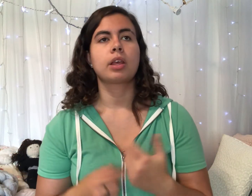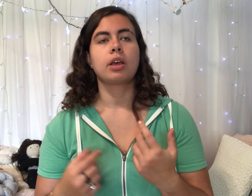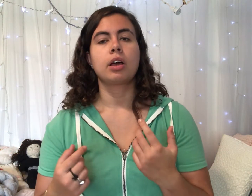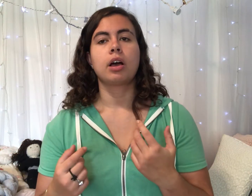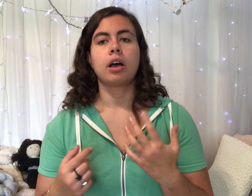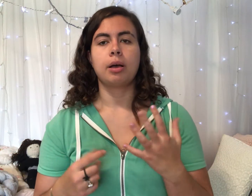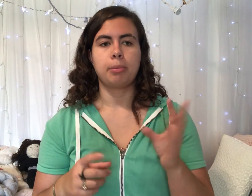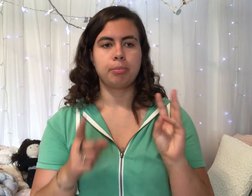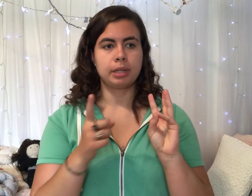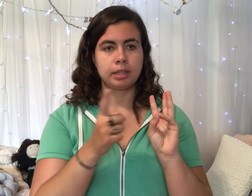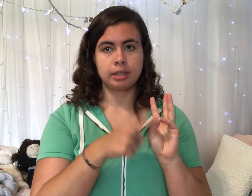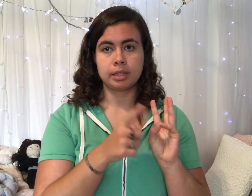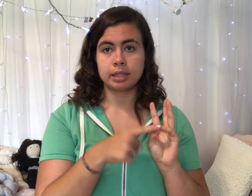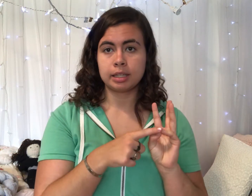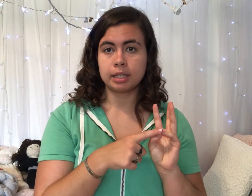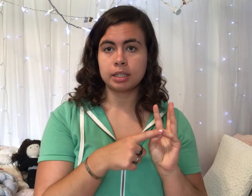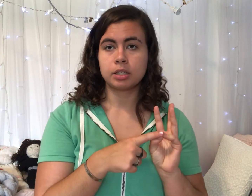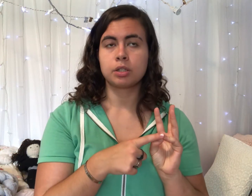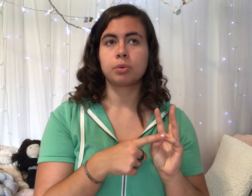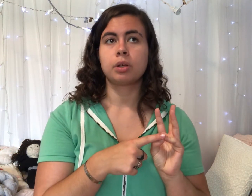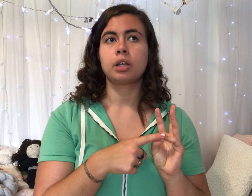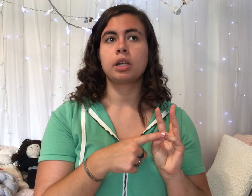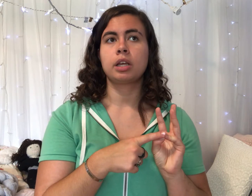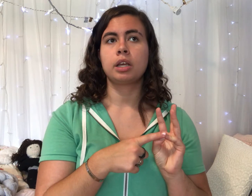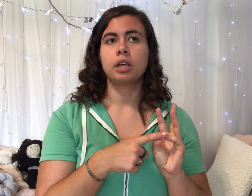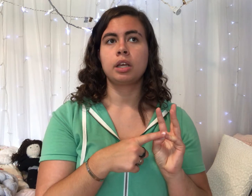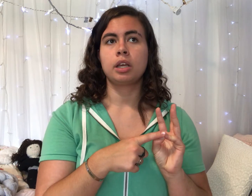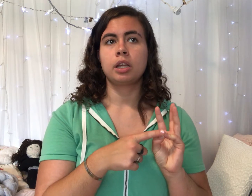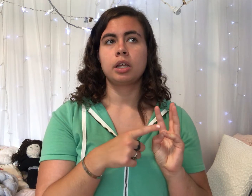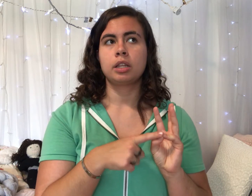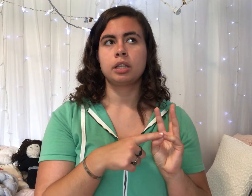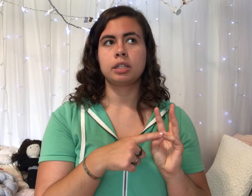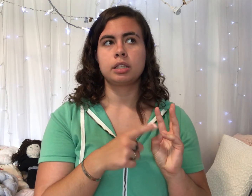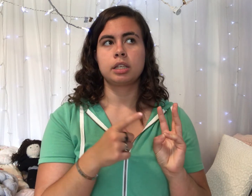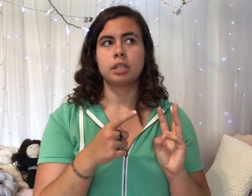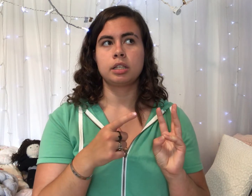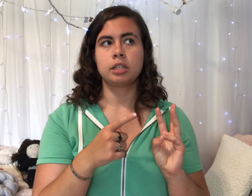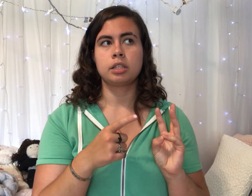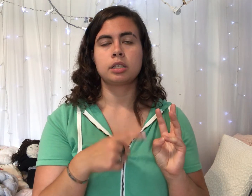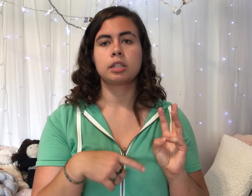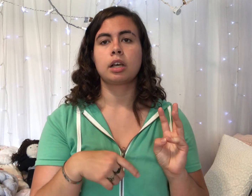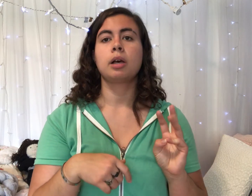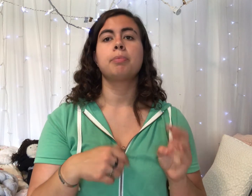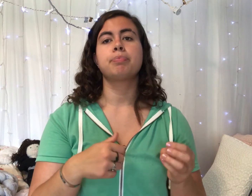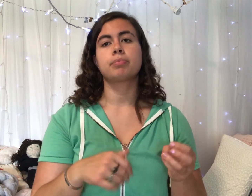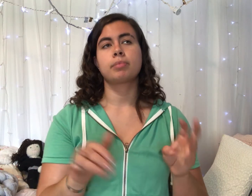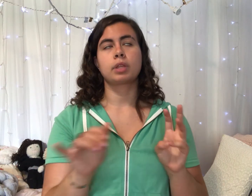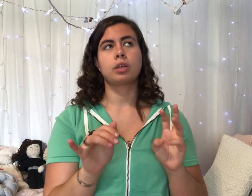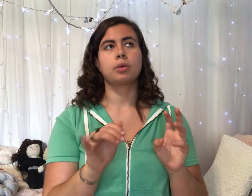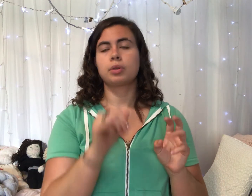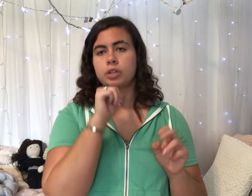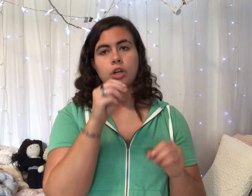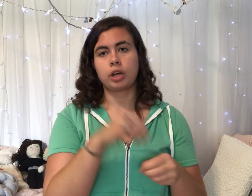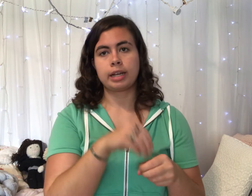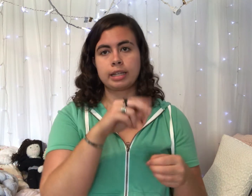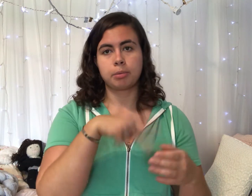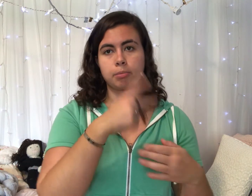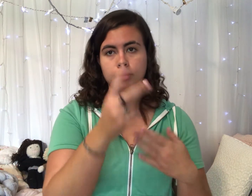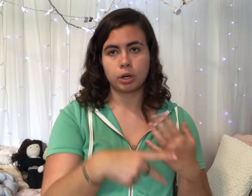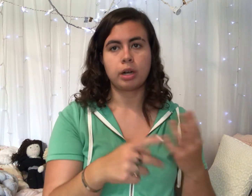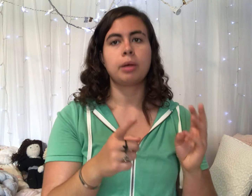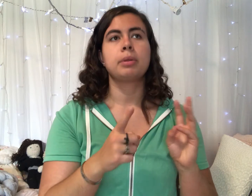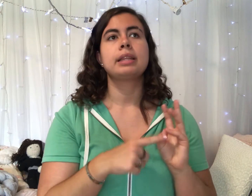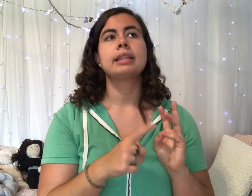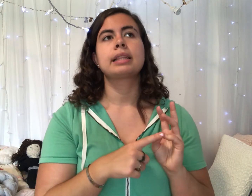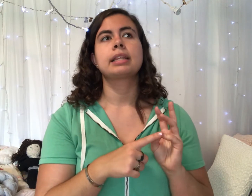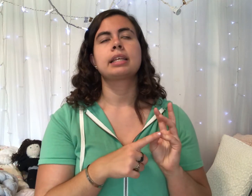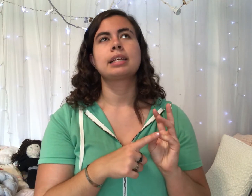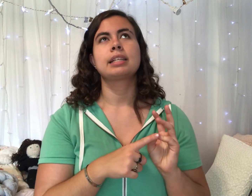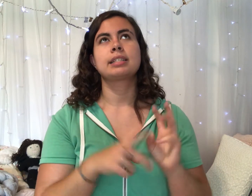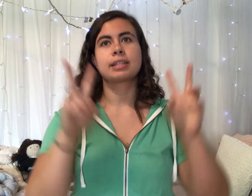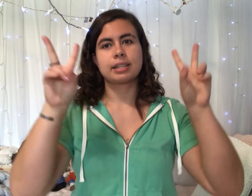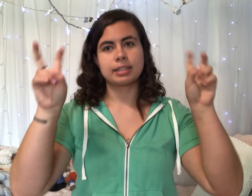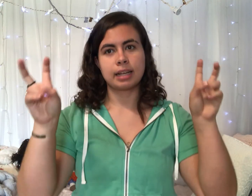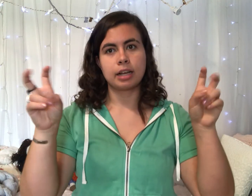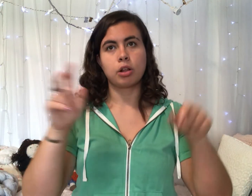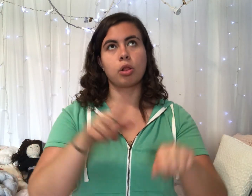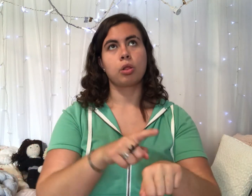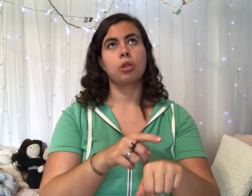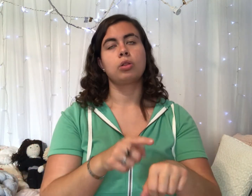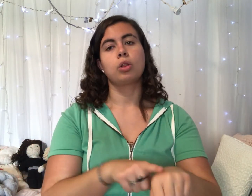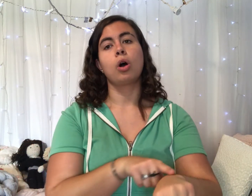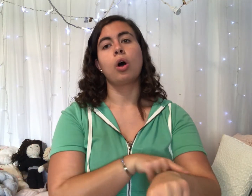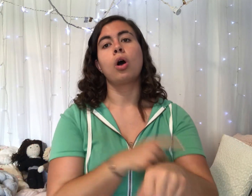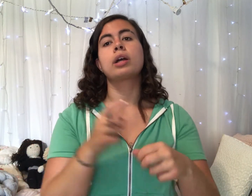The sixth one is also not in the program. It has a long title: